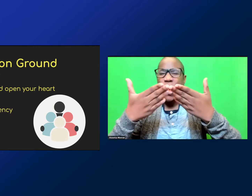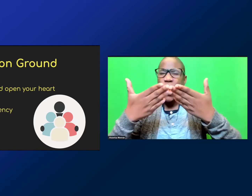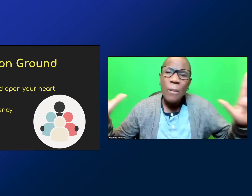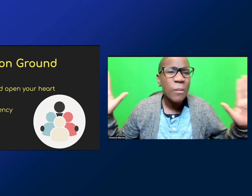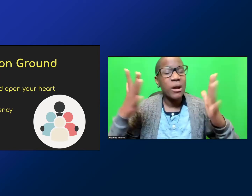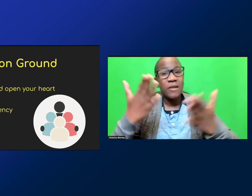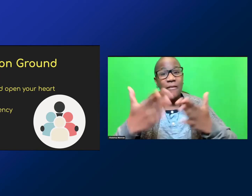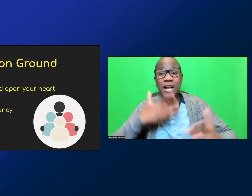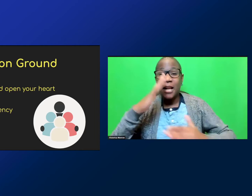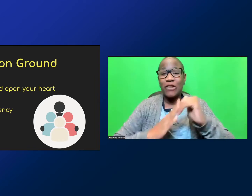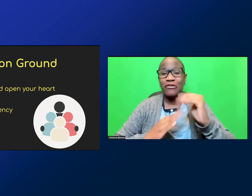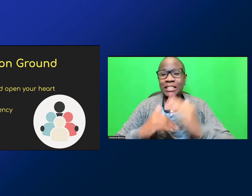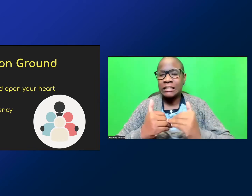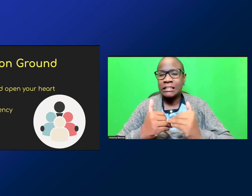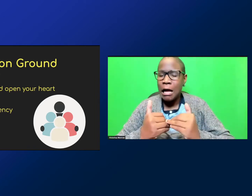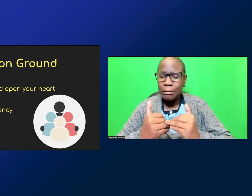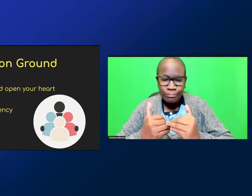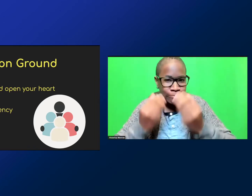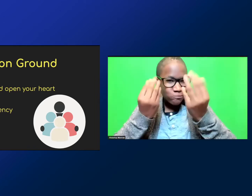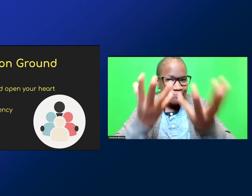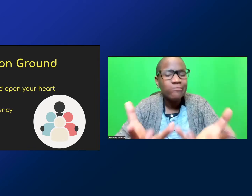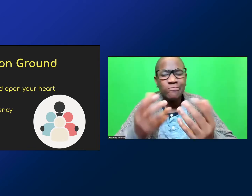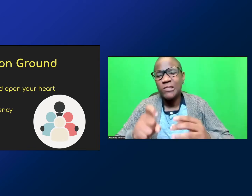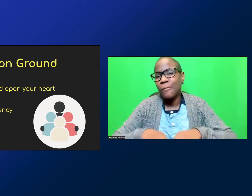and in my comments and some of these comments may cause you discomfort so